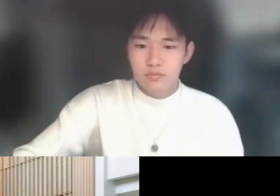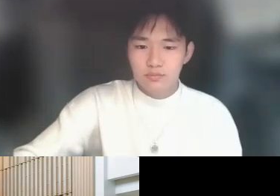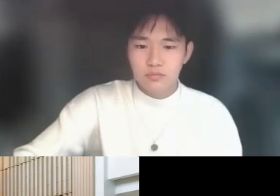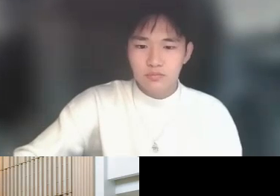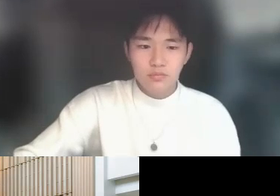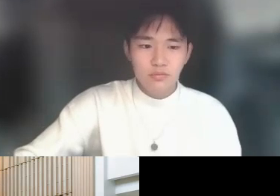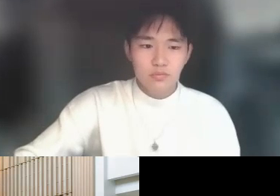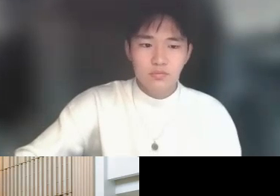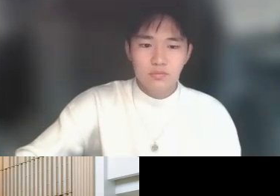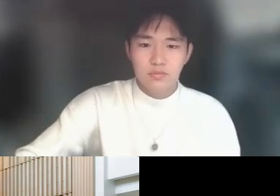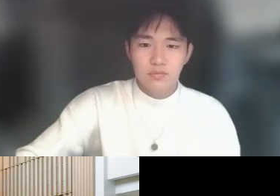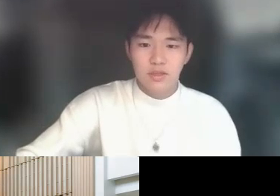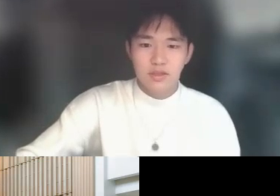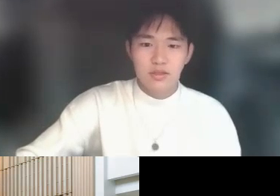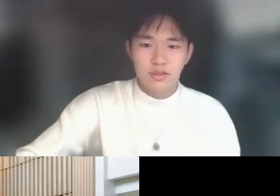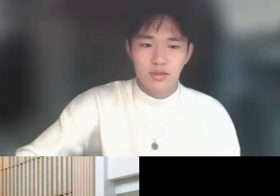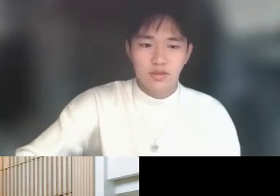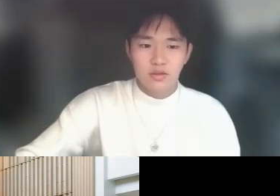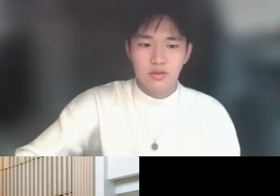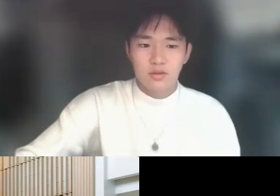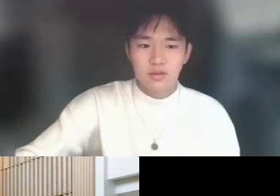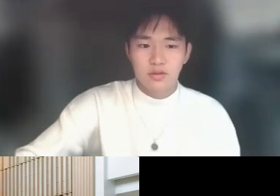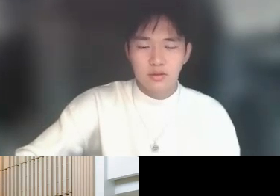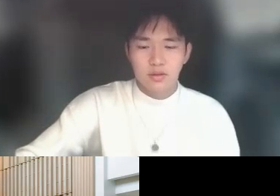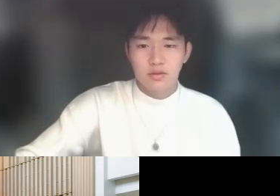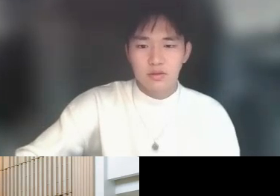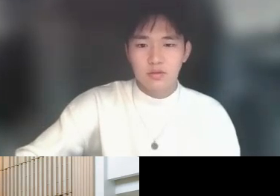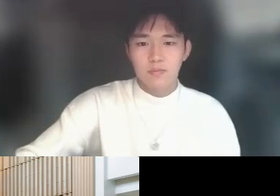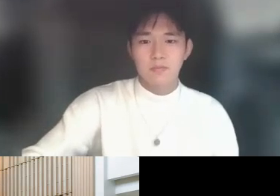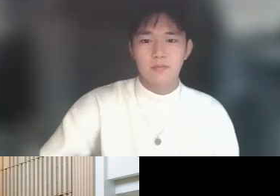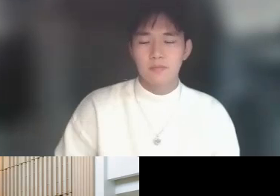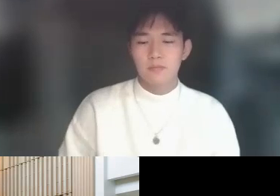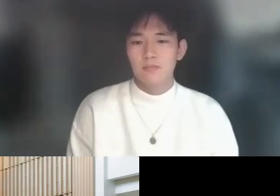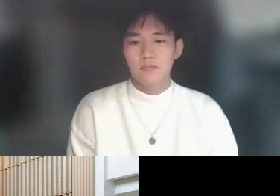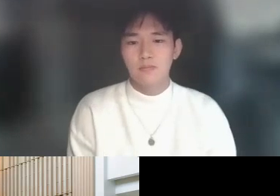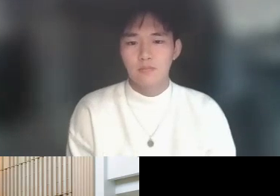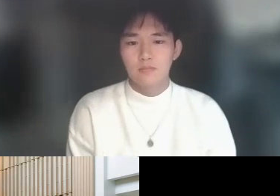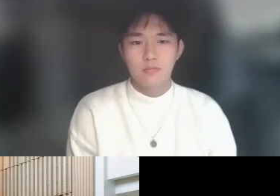So what fond memories do you have of home if you reside somewhere else?